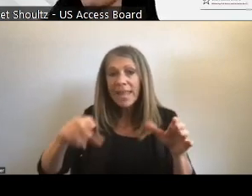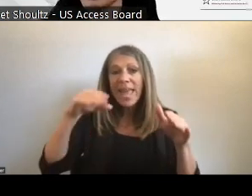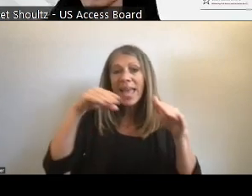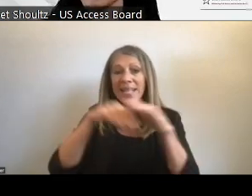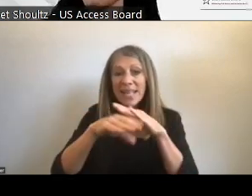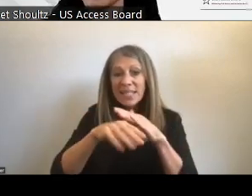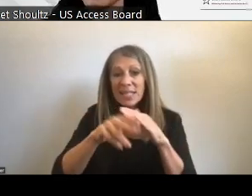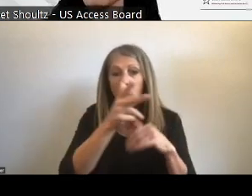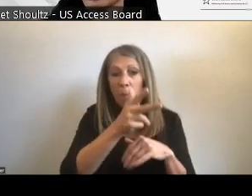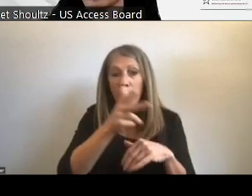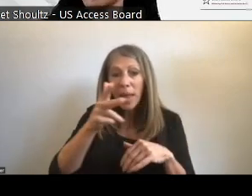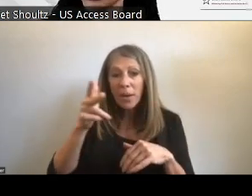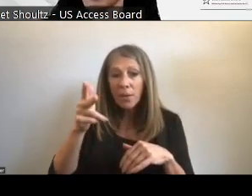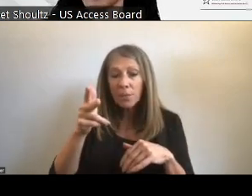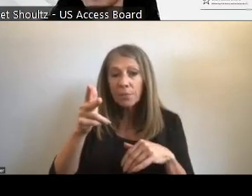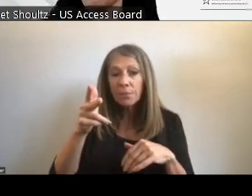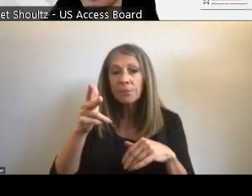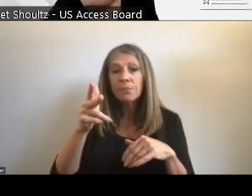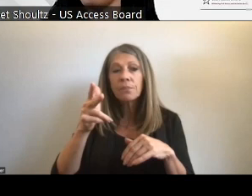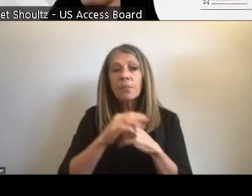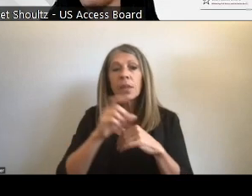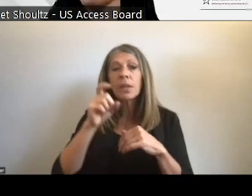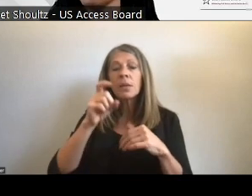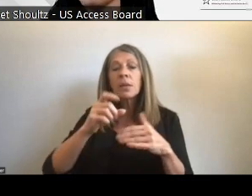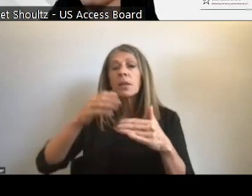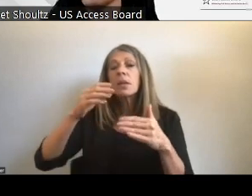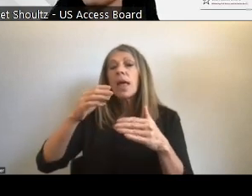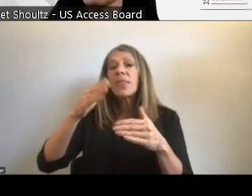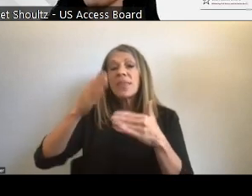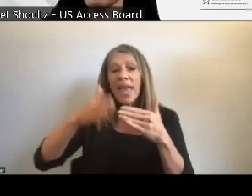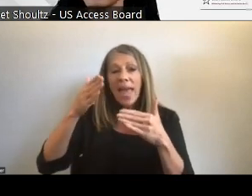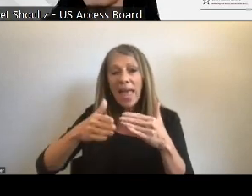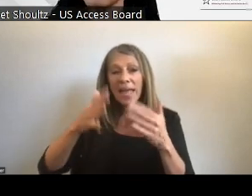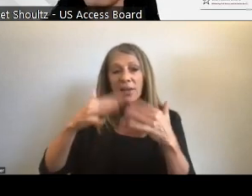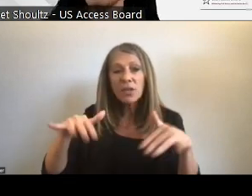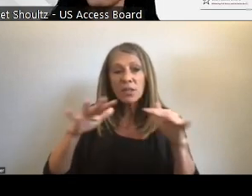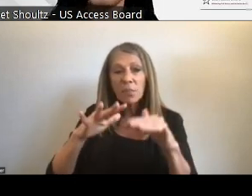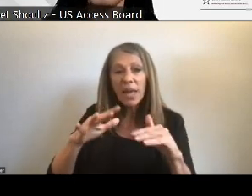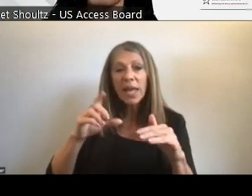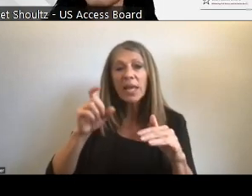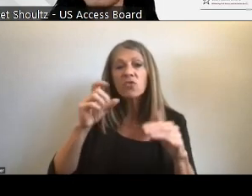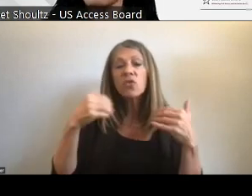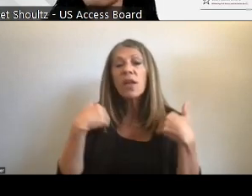parallel parking spaces located at the end of the block face are usable by vans that have rear lifts